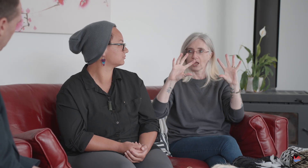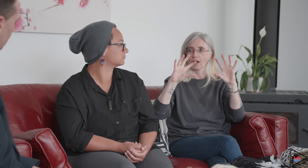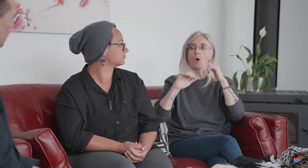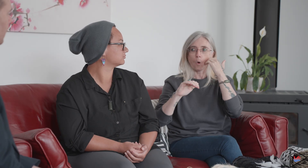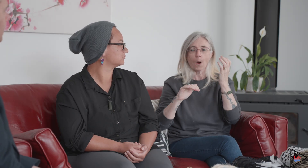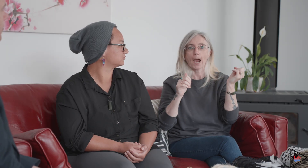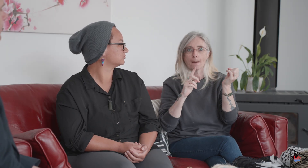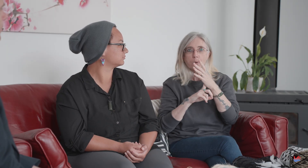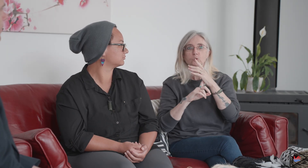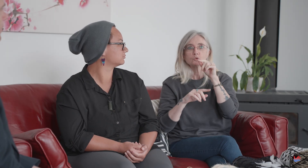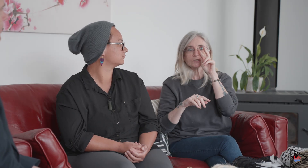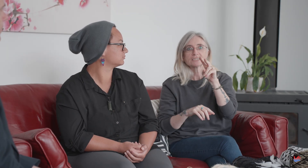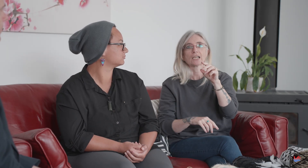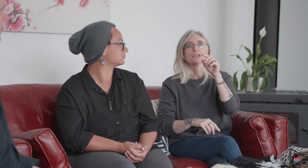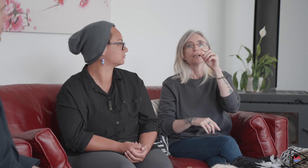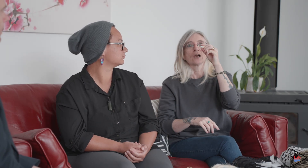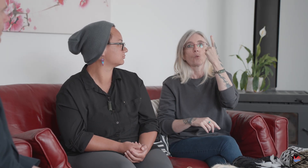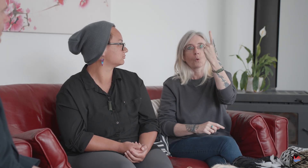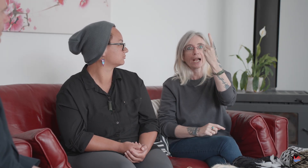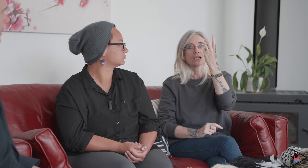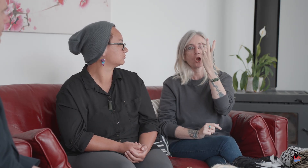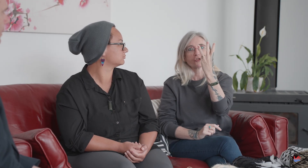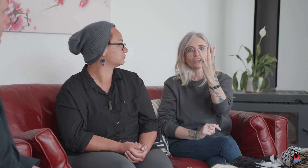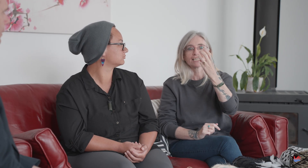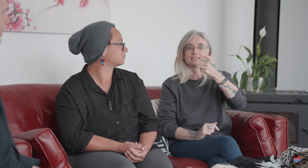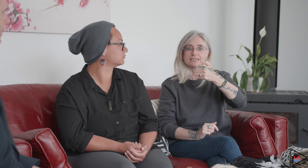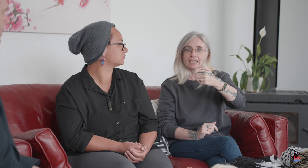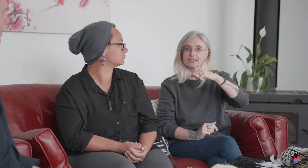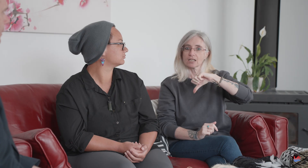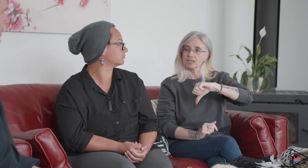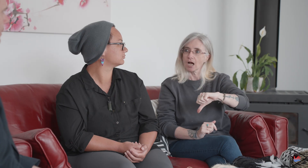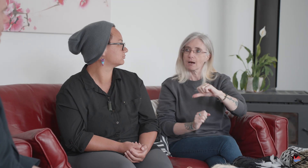six or anything like that. It's important that you're always looking at the first row,